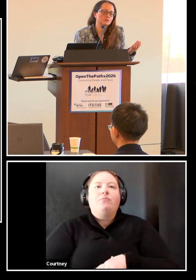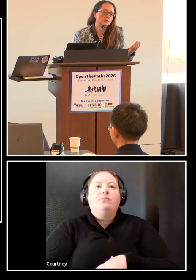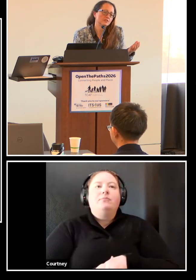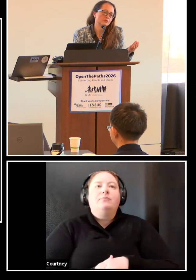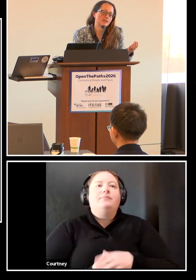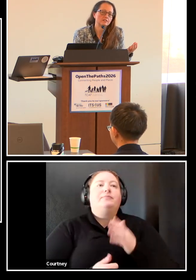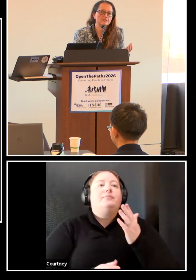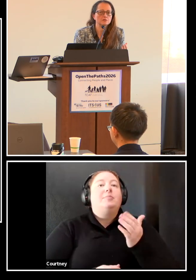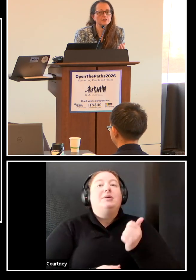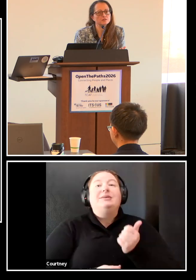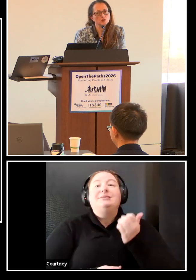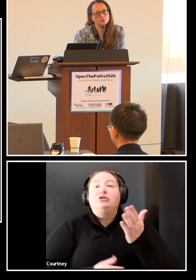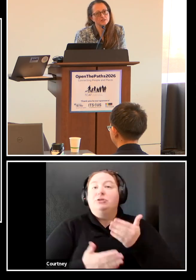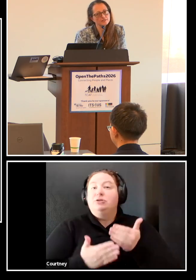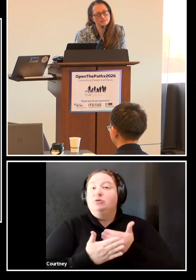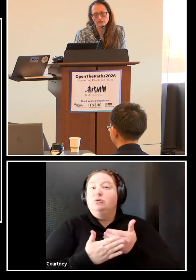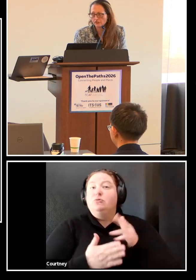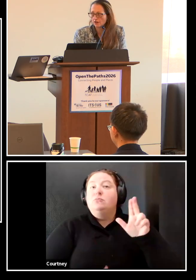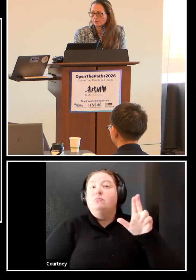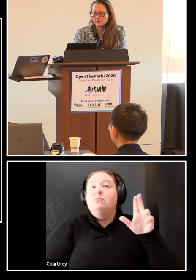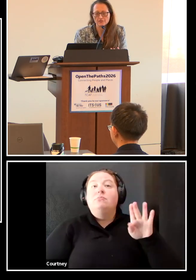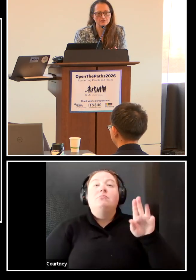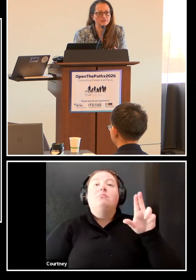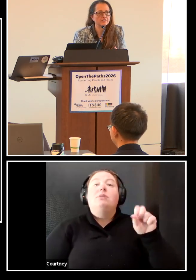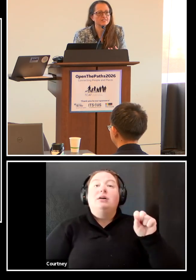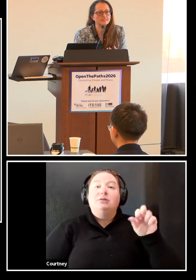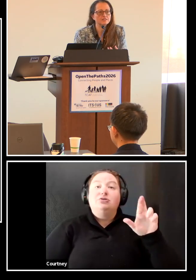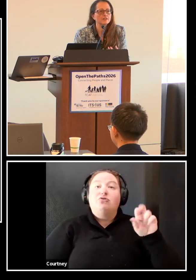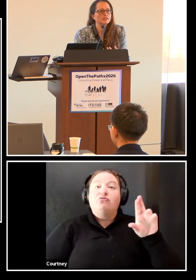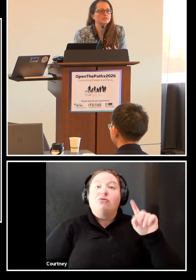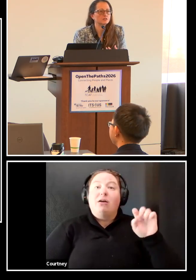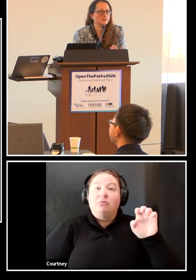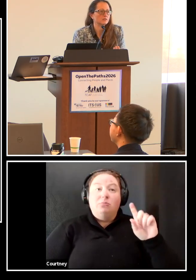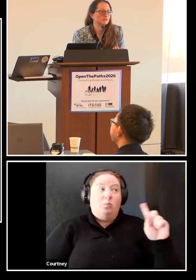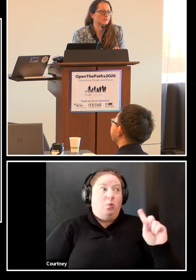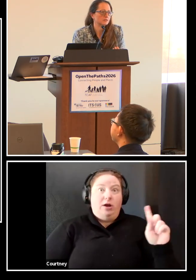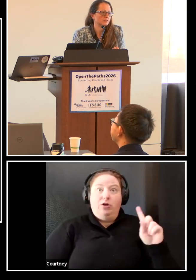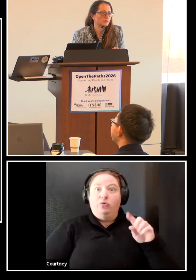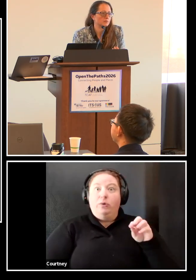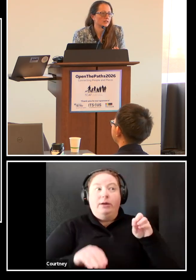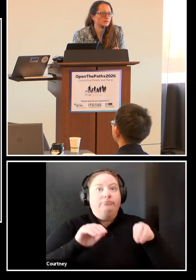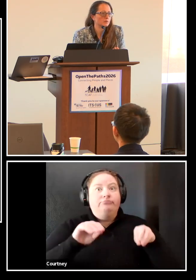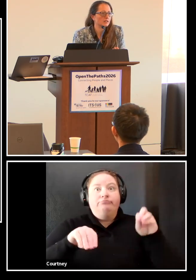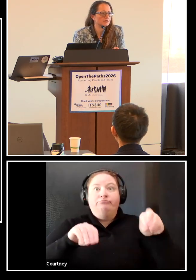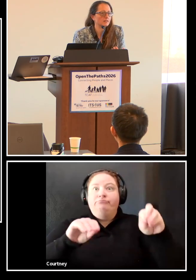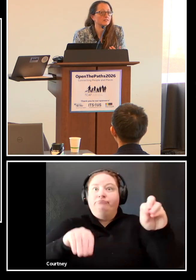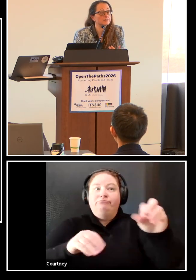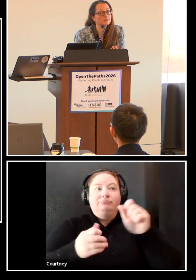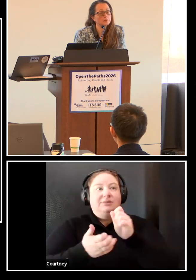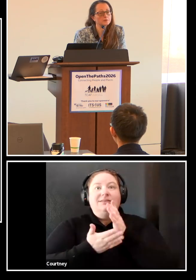new bus route. Where do we place the stops or you know in in order to maximize not just the